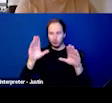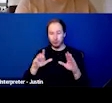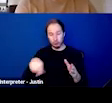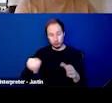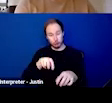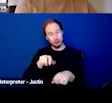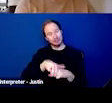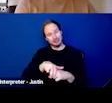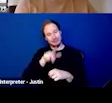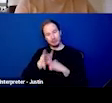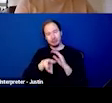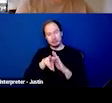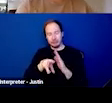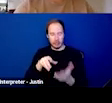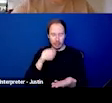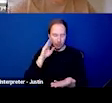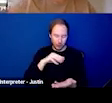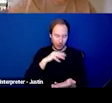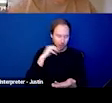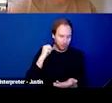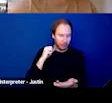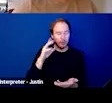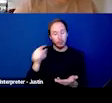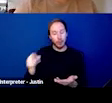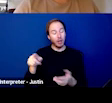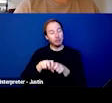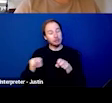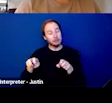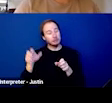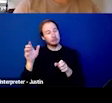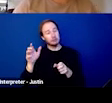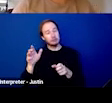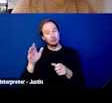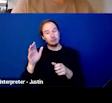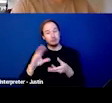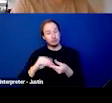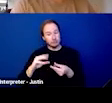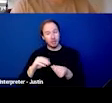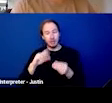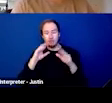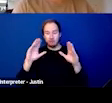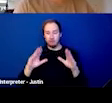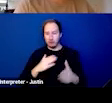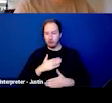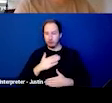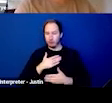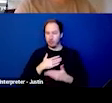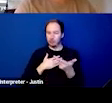of their computer screens, but I bet if it was y'all talking, they'd be okay with it. So really, really appreciate you three. I know there were so many questions we didn't get to,